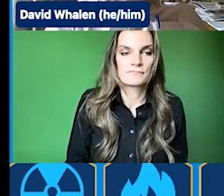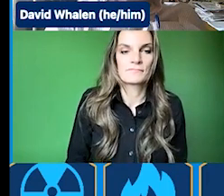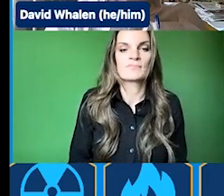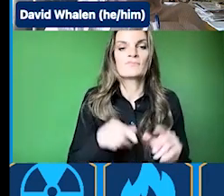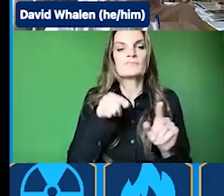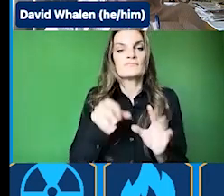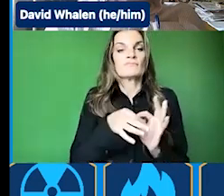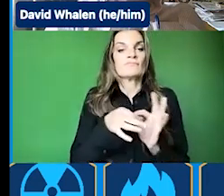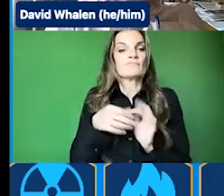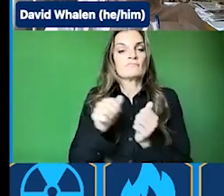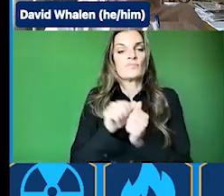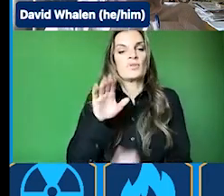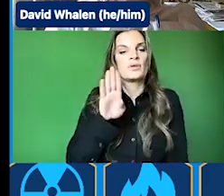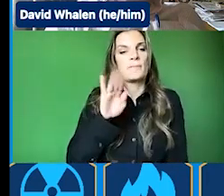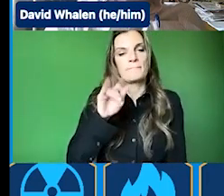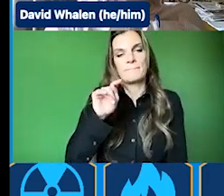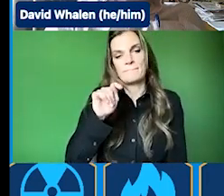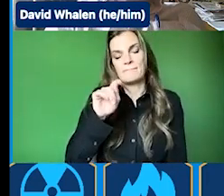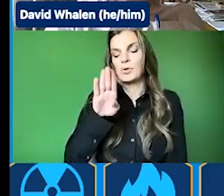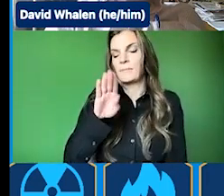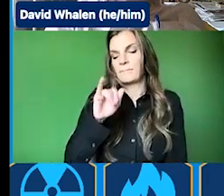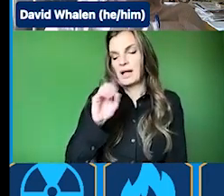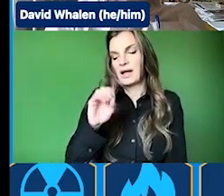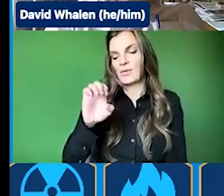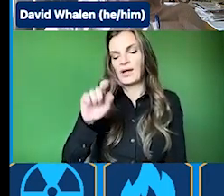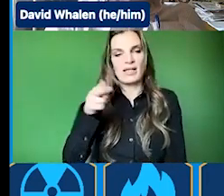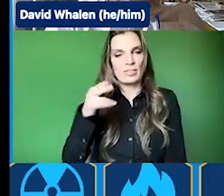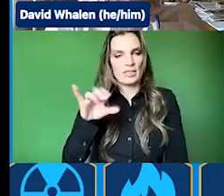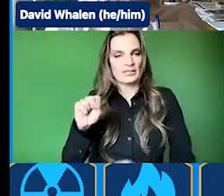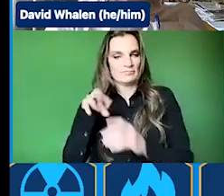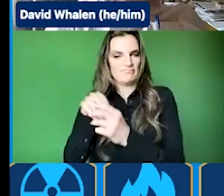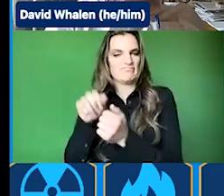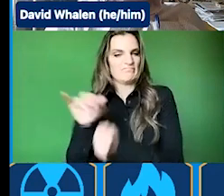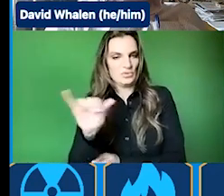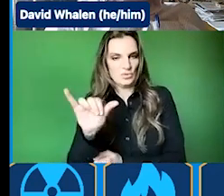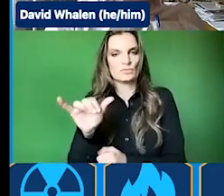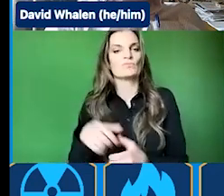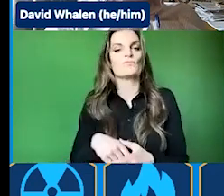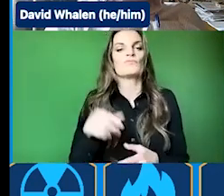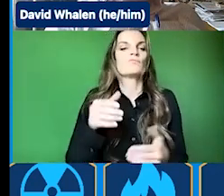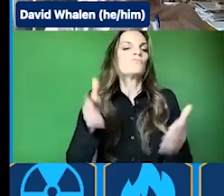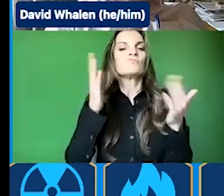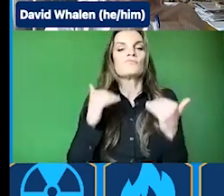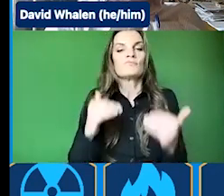to this issue more to the dialog in hospital and nursing home